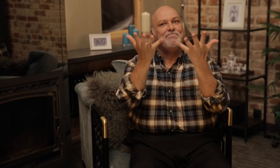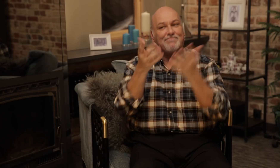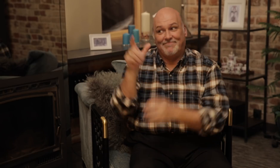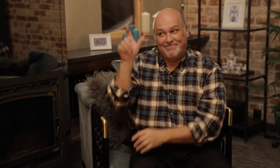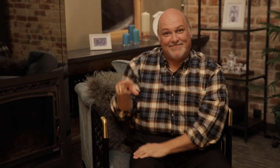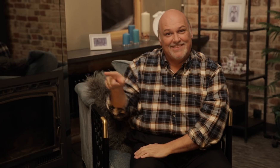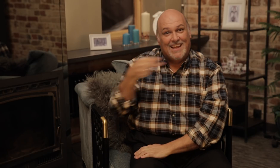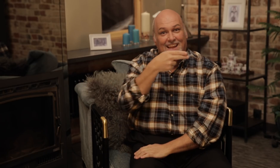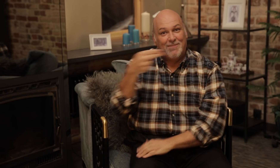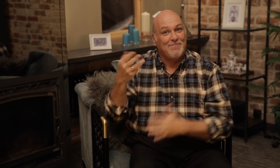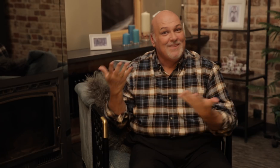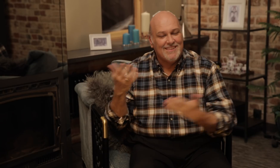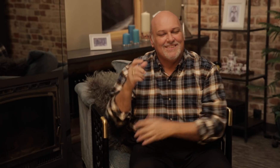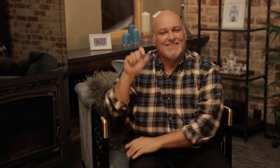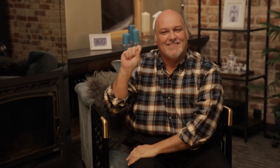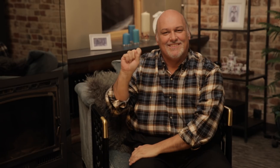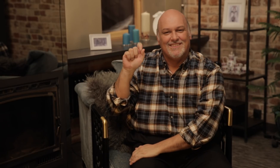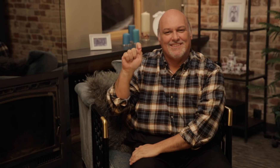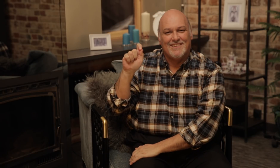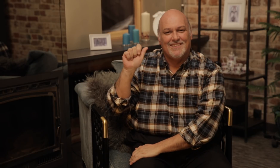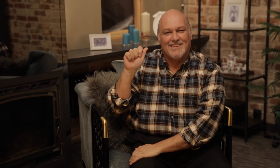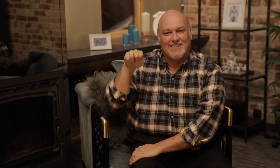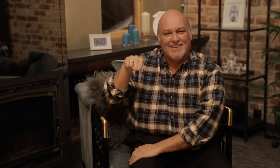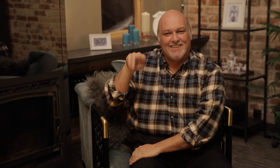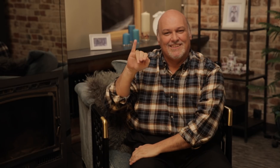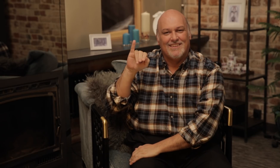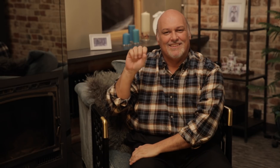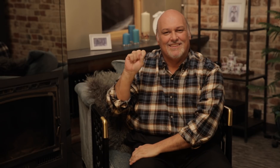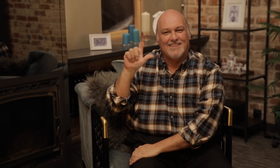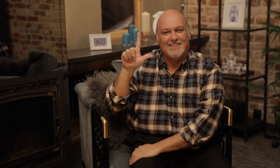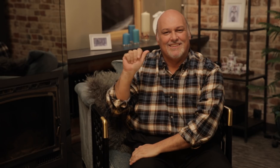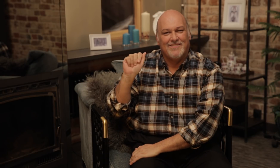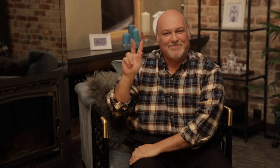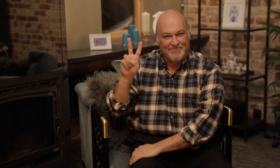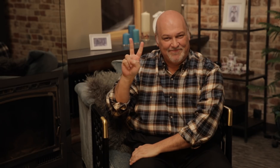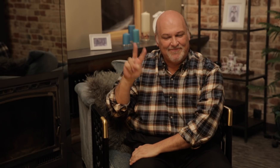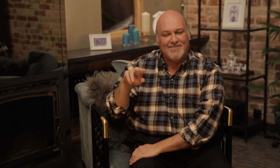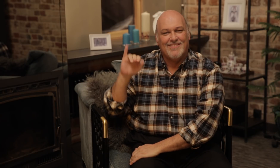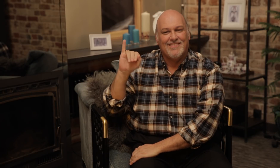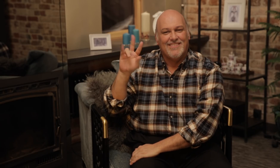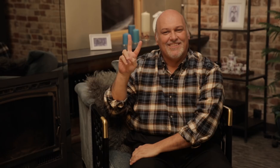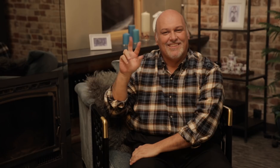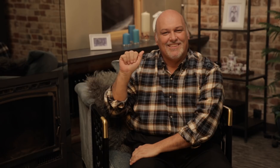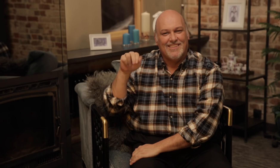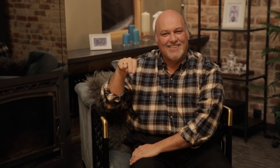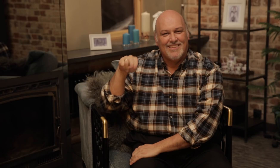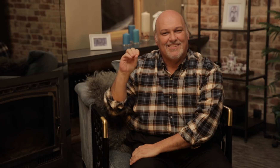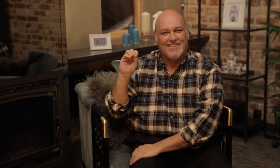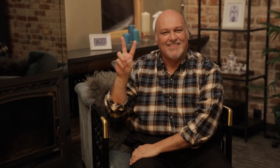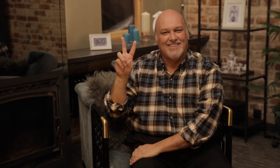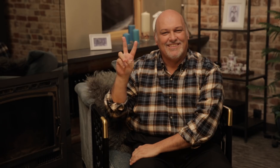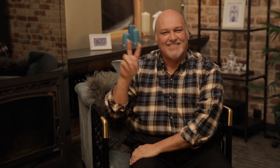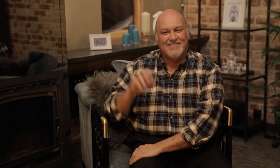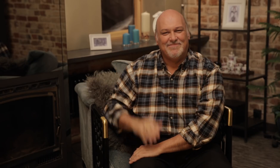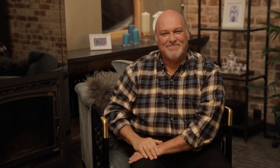His name is Stanislav Ivanov.